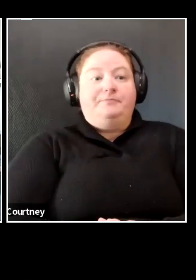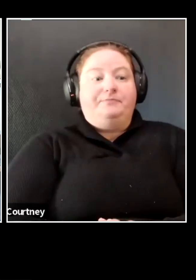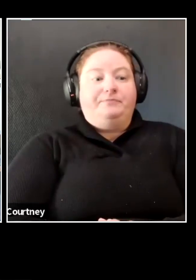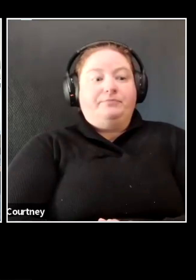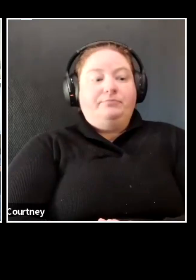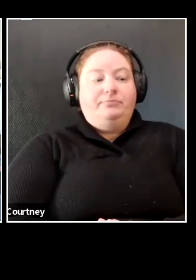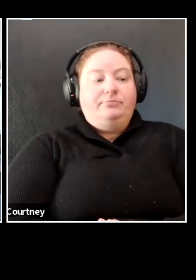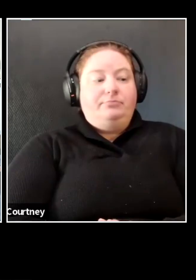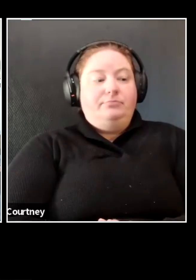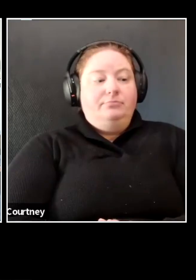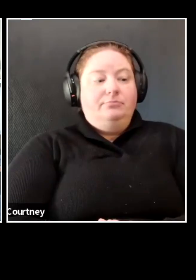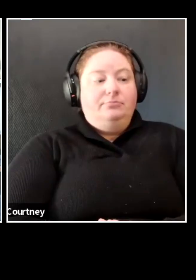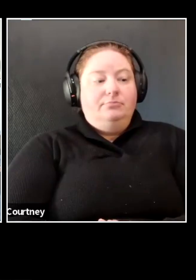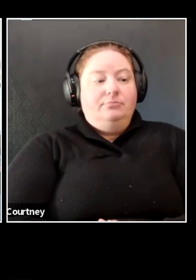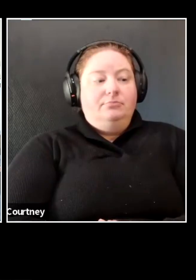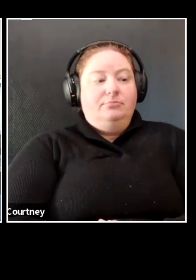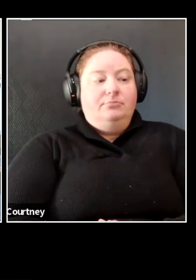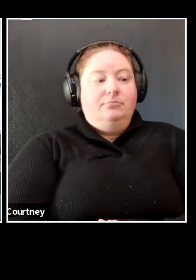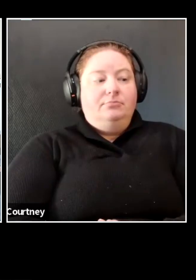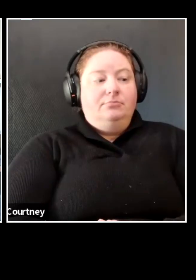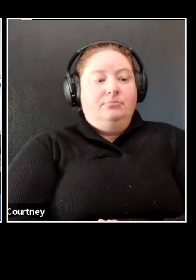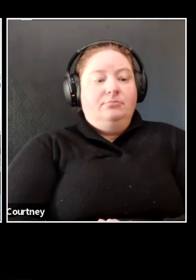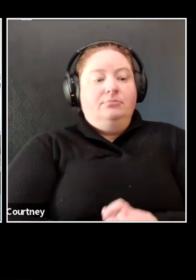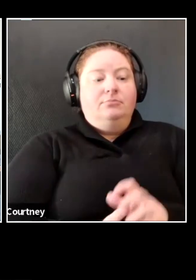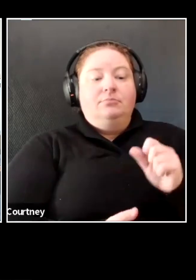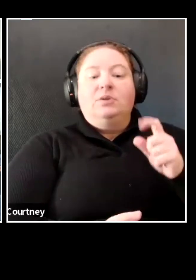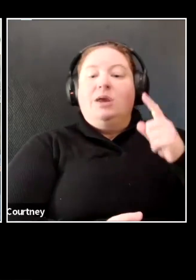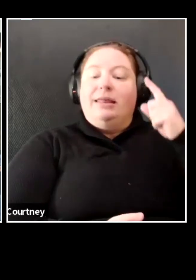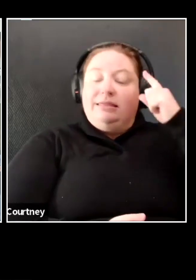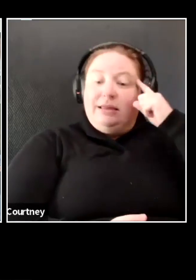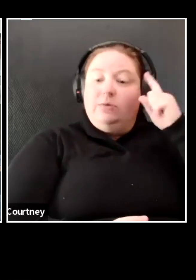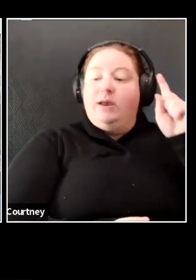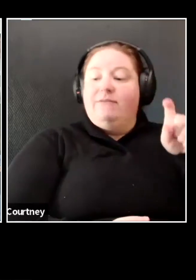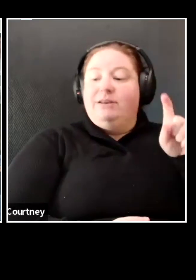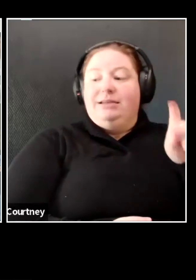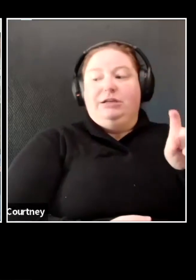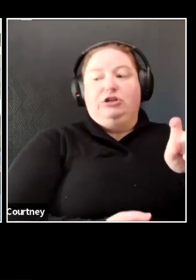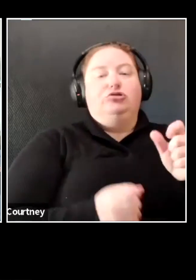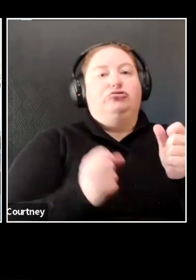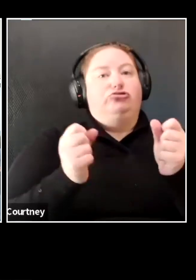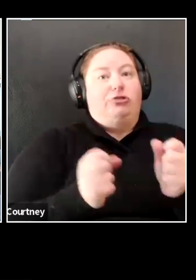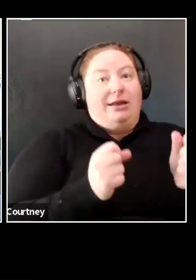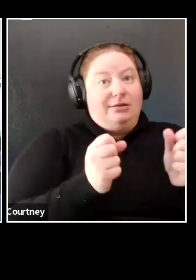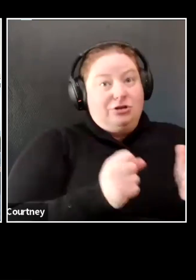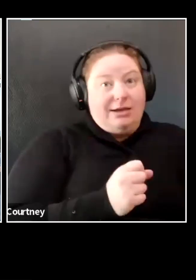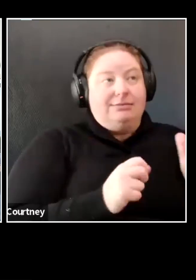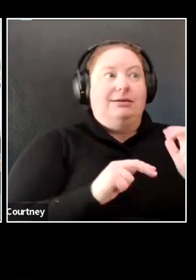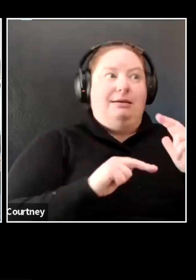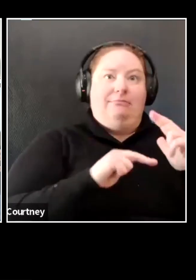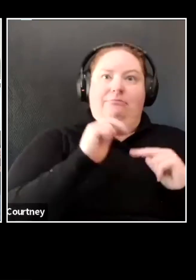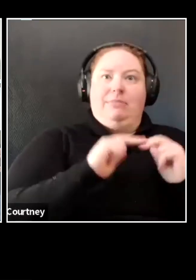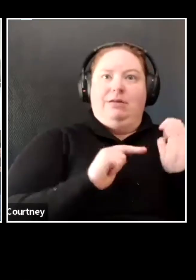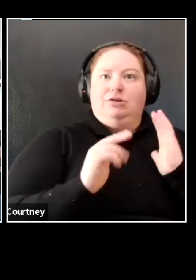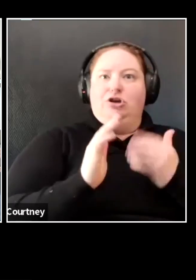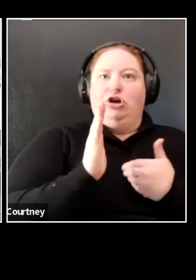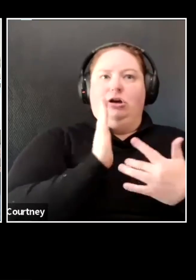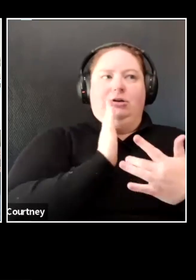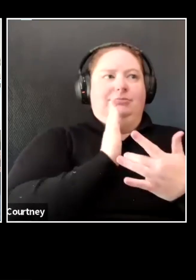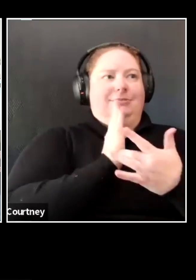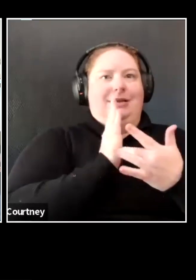a need to um strategize and also build the tactics to think about like what is the change management